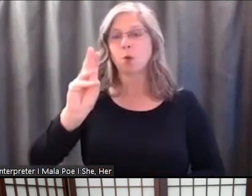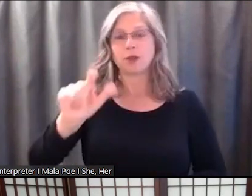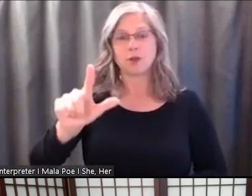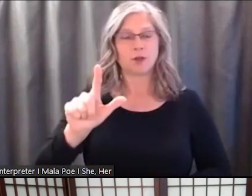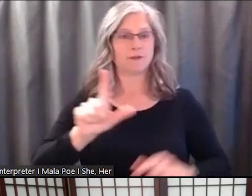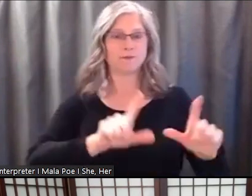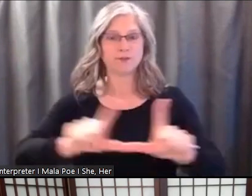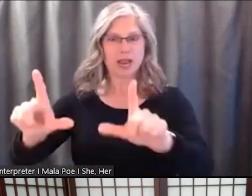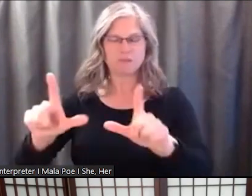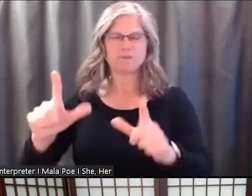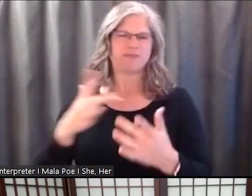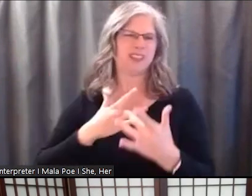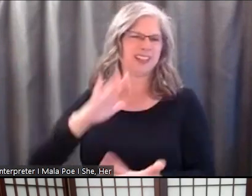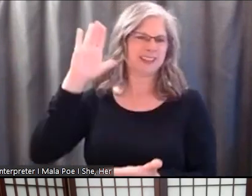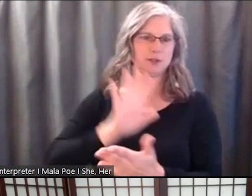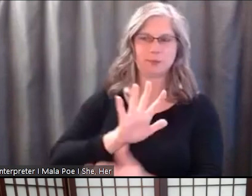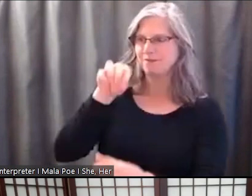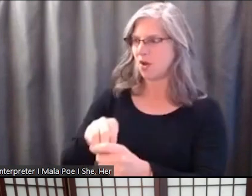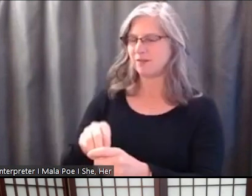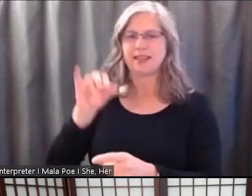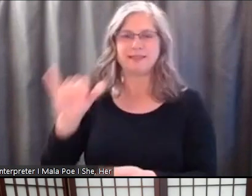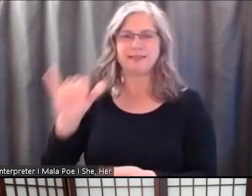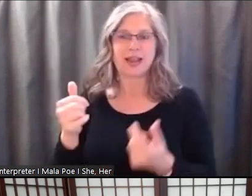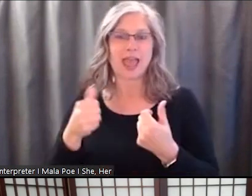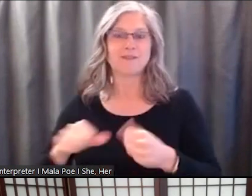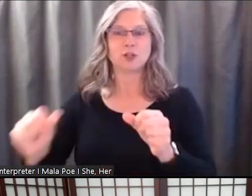much less likely to be engaged in efforts within these language communities.